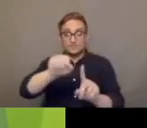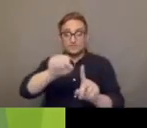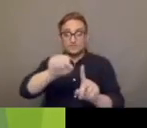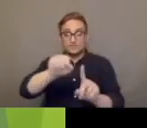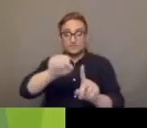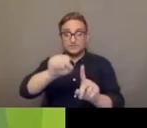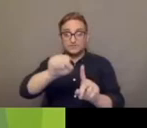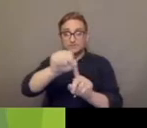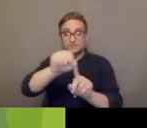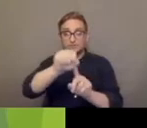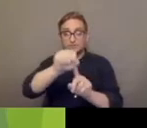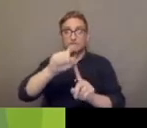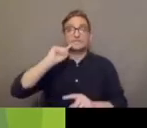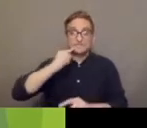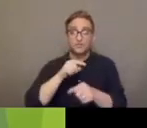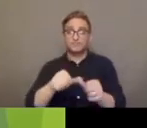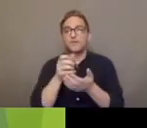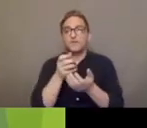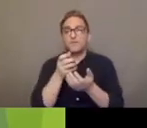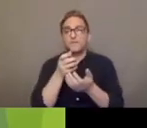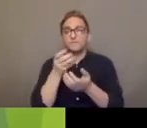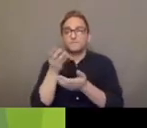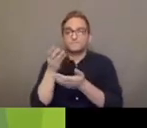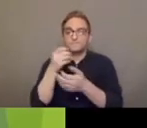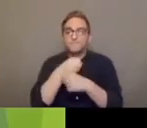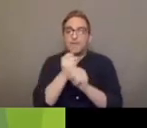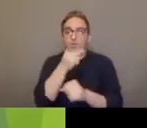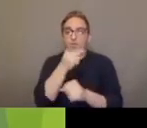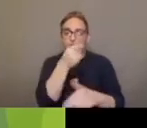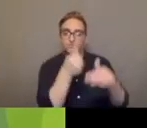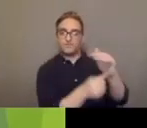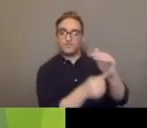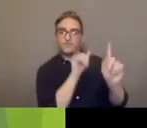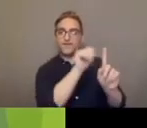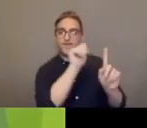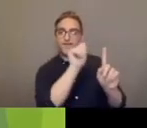under the protection of the Americans with Disability Act.